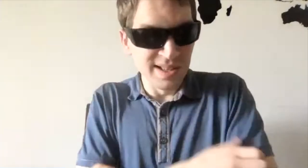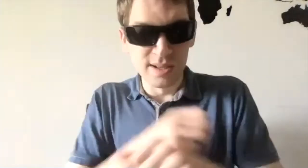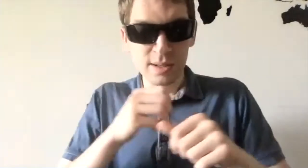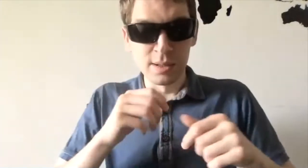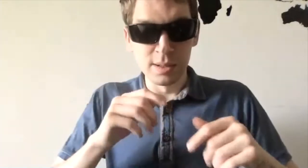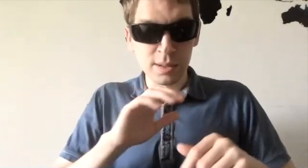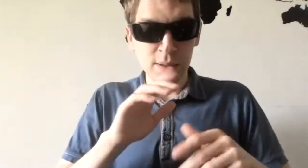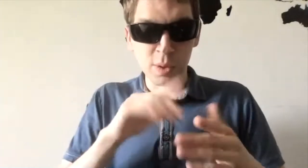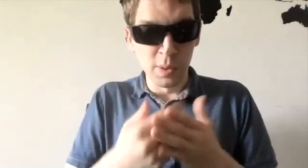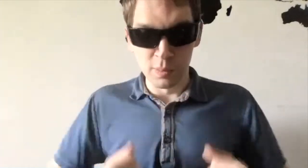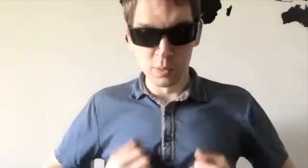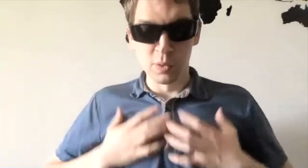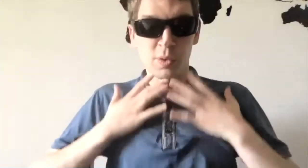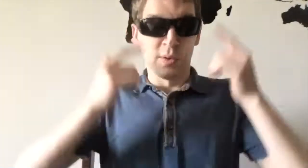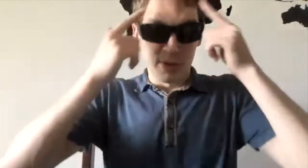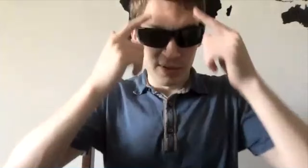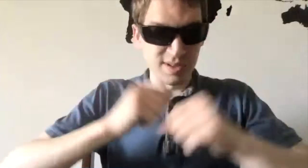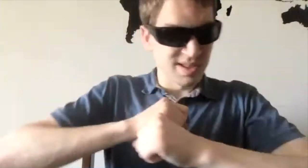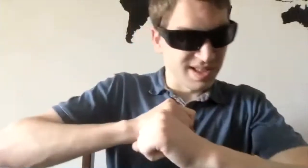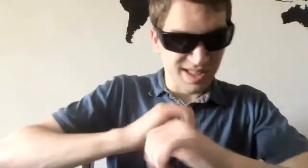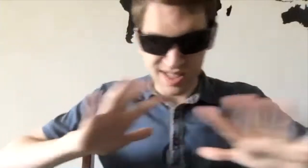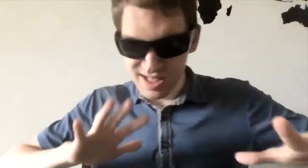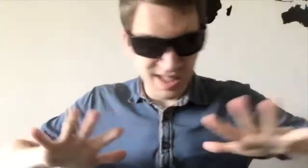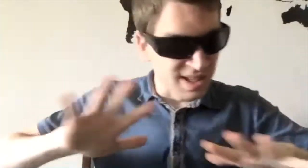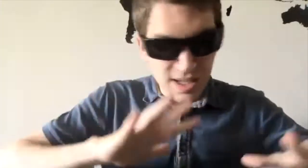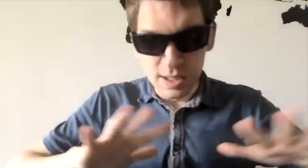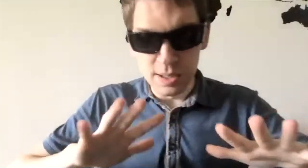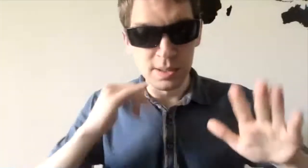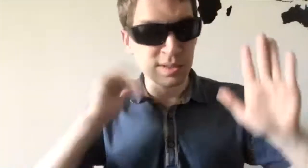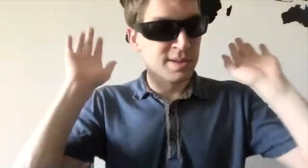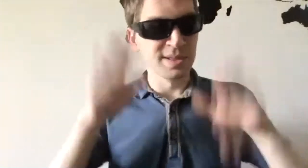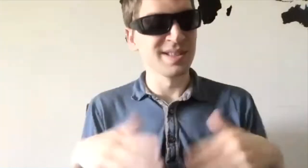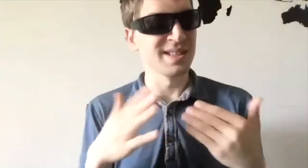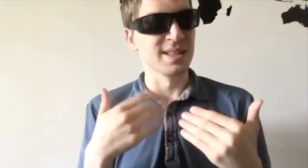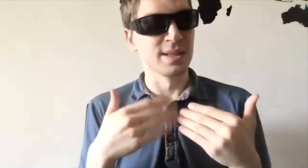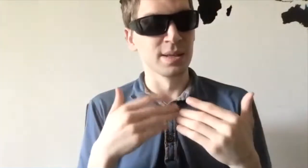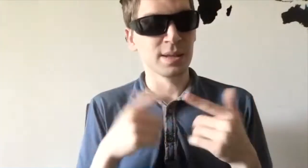It took a lot of brainpower. It took a lot of thinking through- how am I going to do these things?